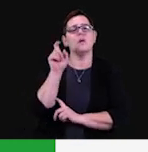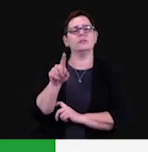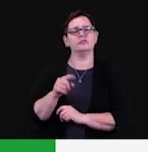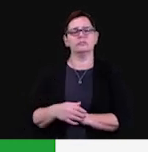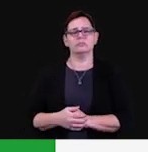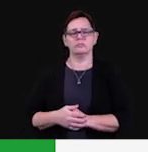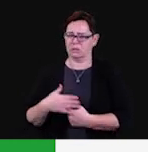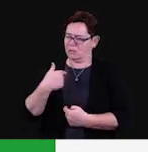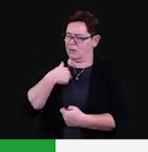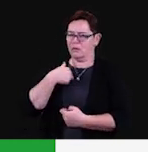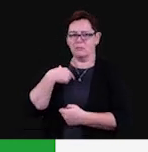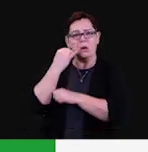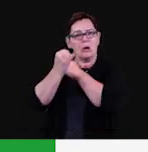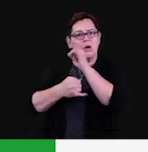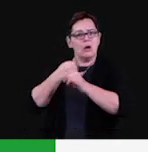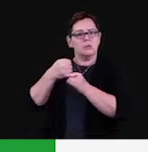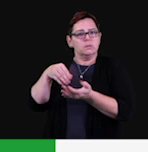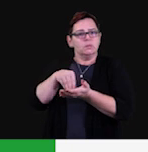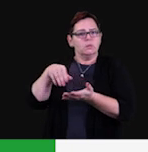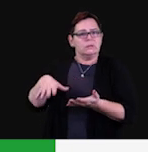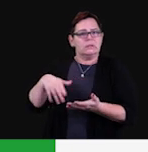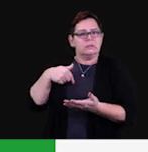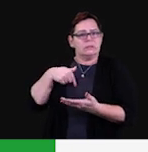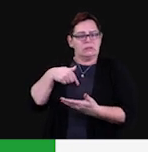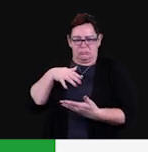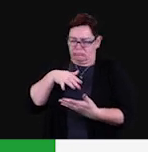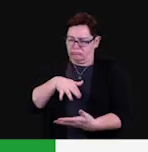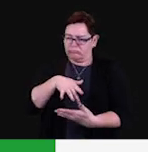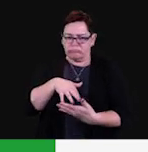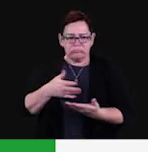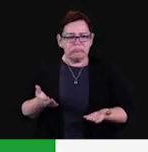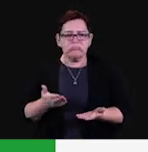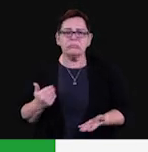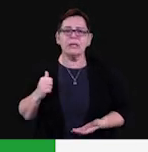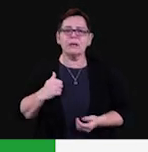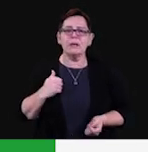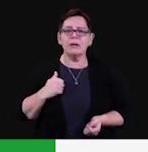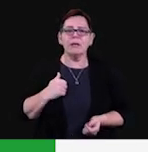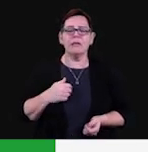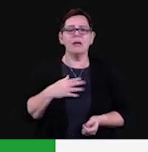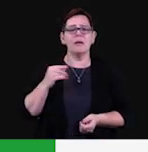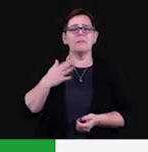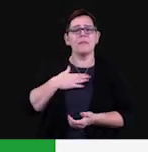Question: I am an international student studying in Canada and my spouse lives overseas.